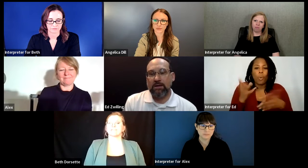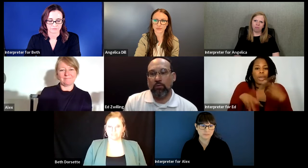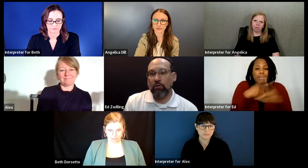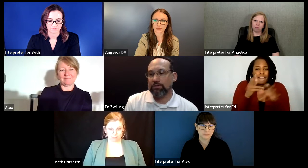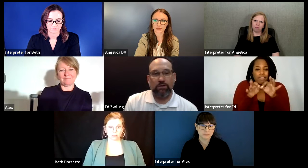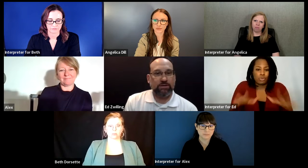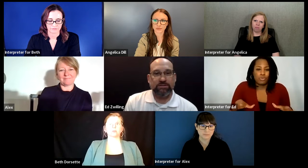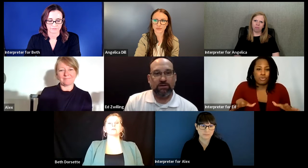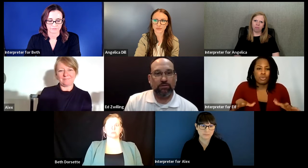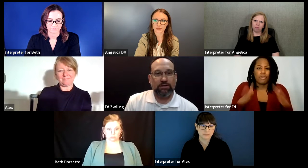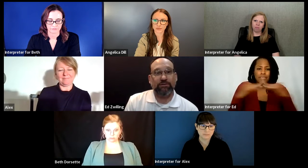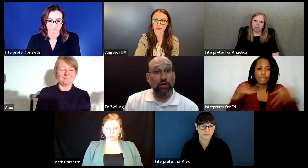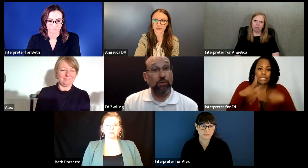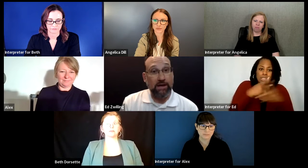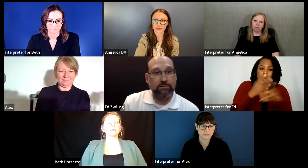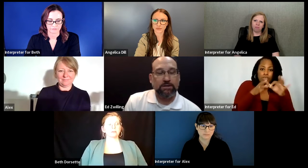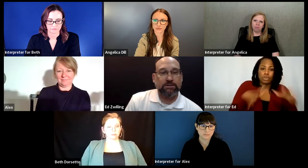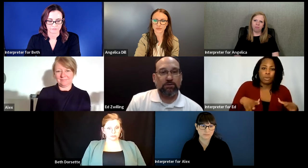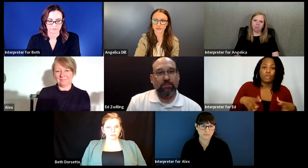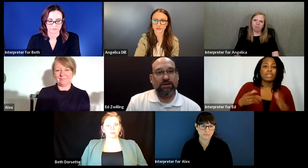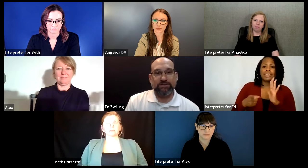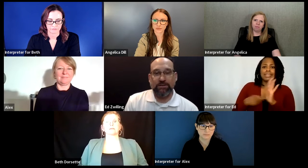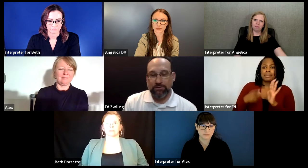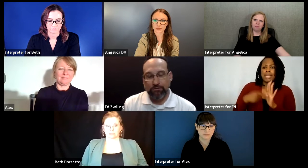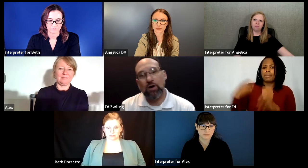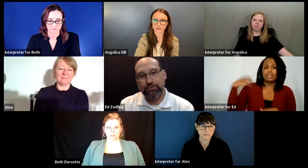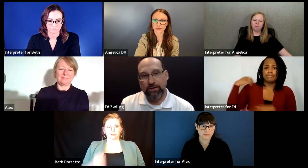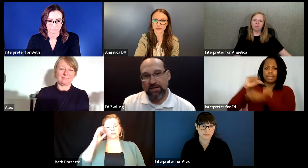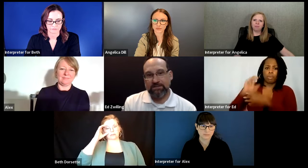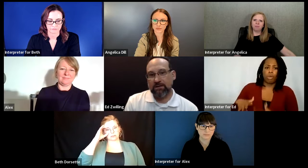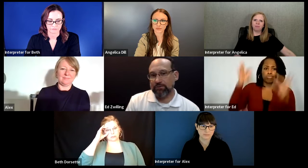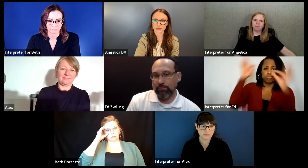And employers don't necessarily even know that. So they may just default to an ASL interpreter.